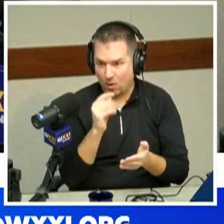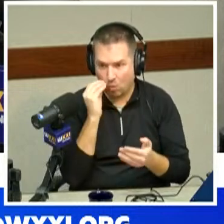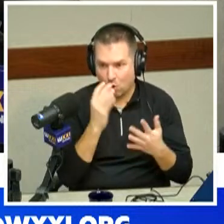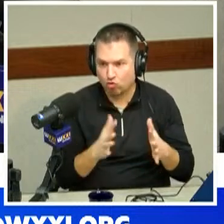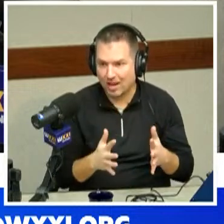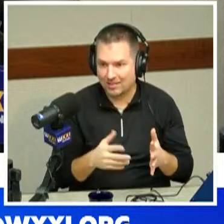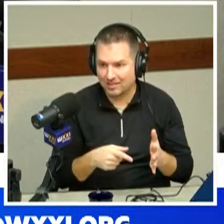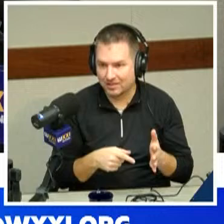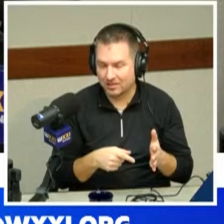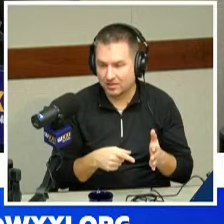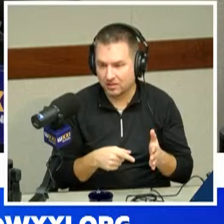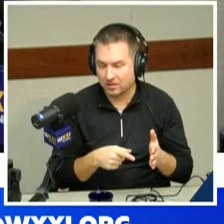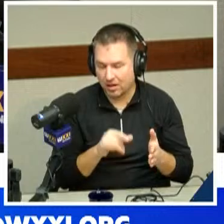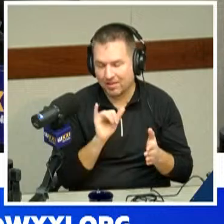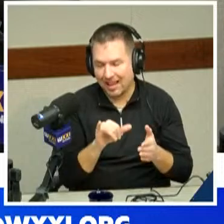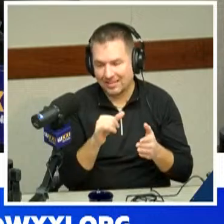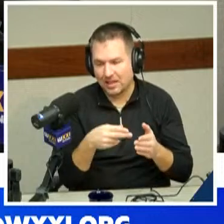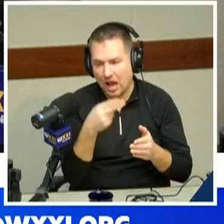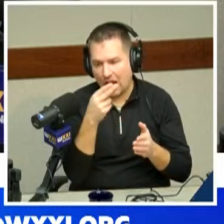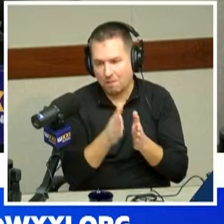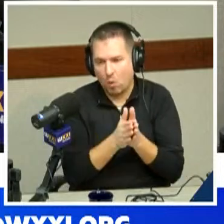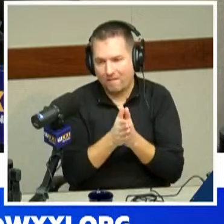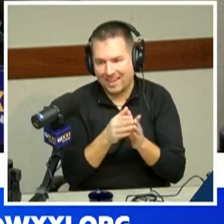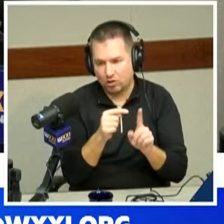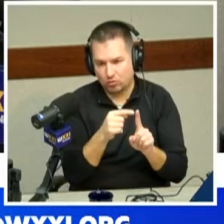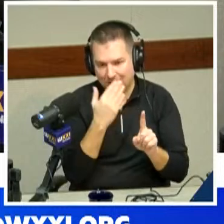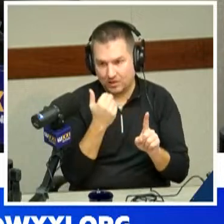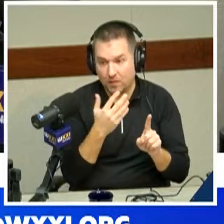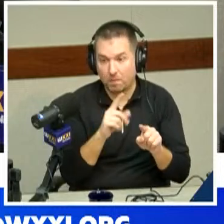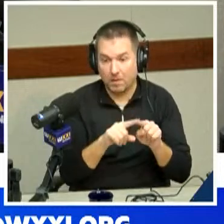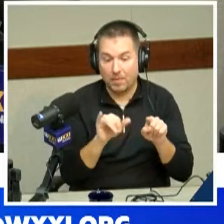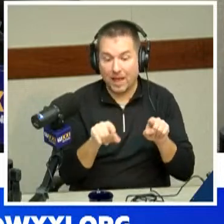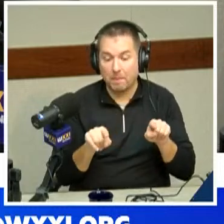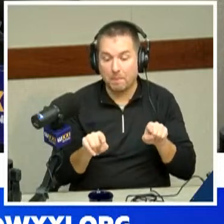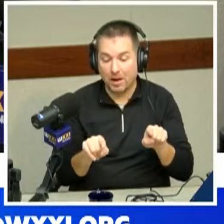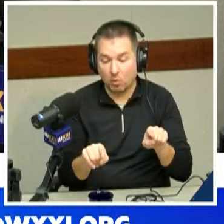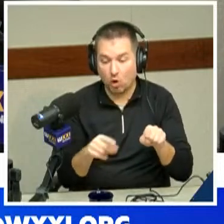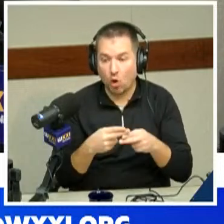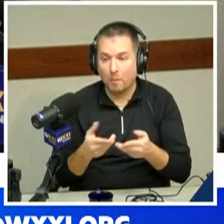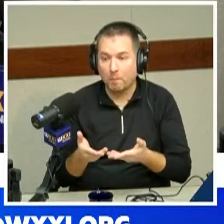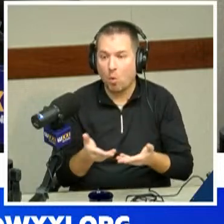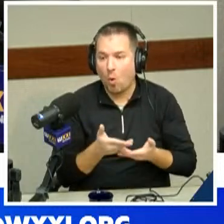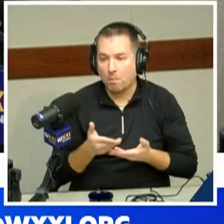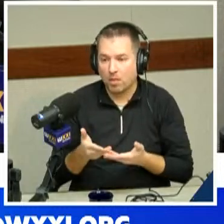motivate us now we have another parallel project that called portable tips so with that portable